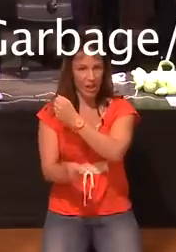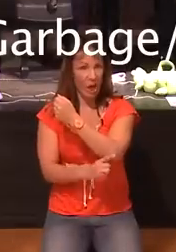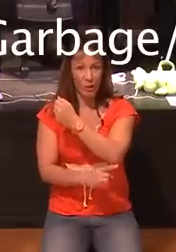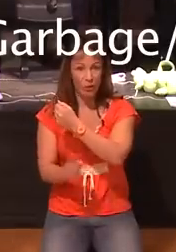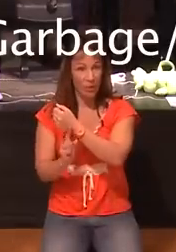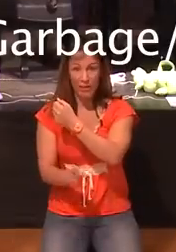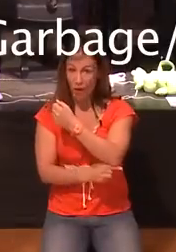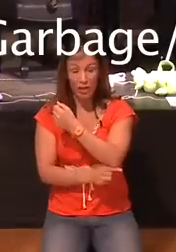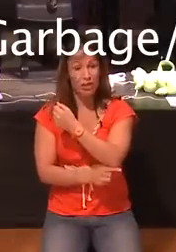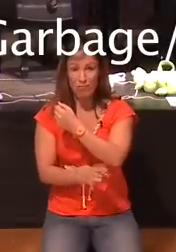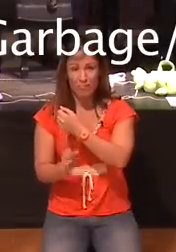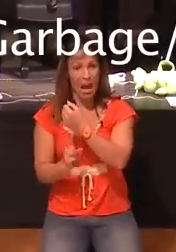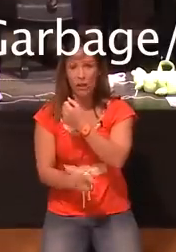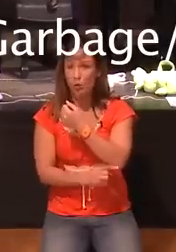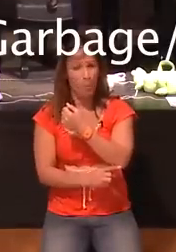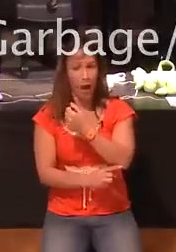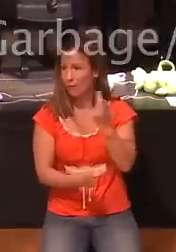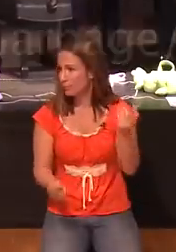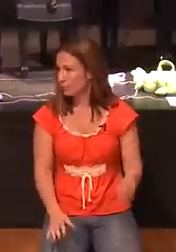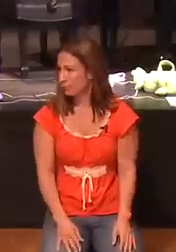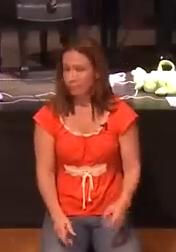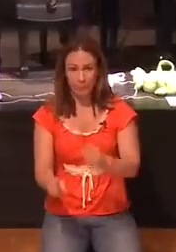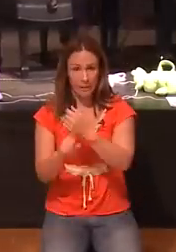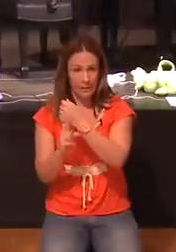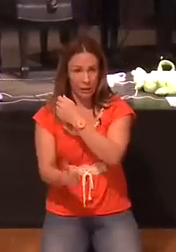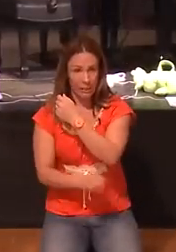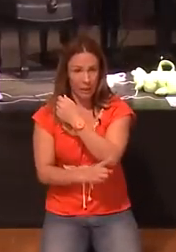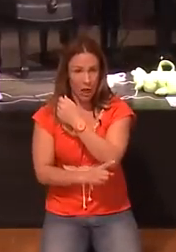Put it in the garbage. Put it in the trash. I don't know why, but it's here to here.